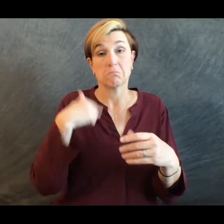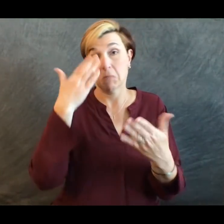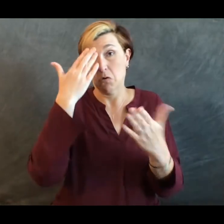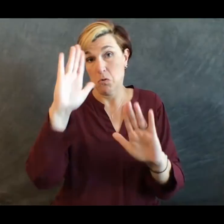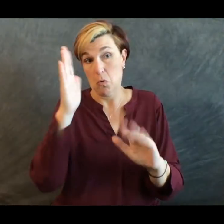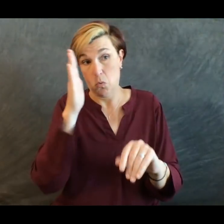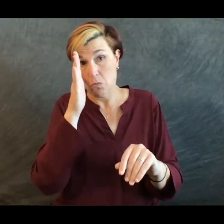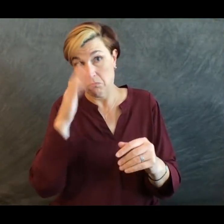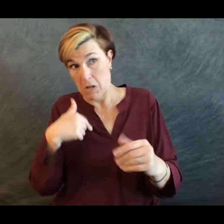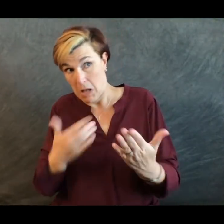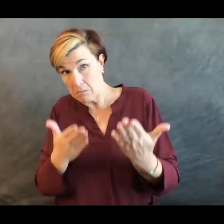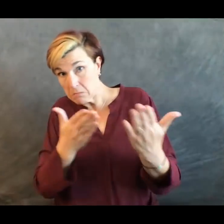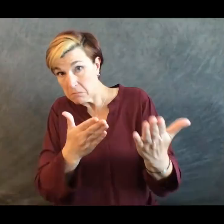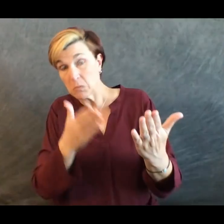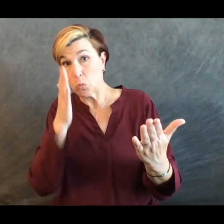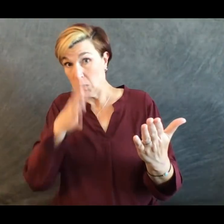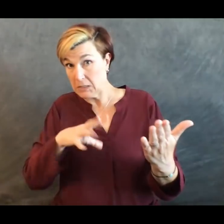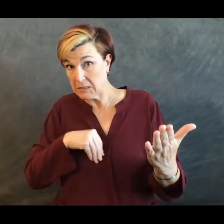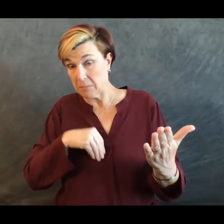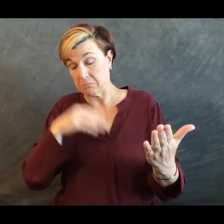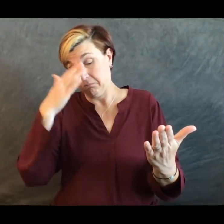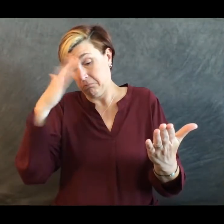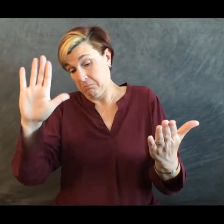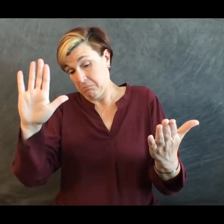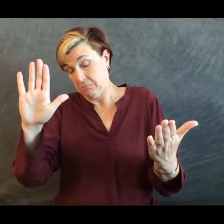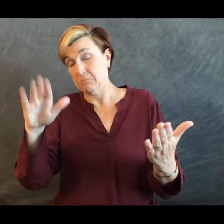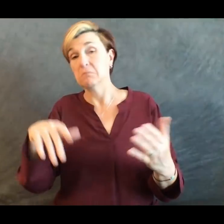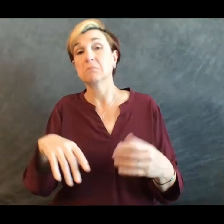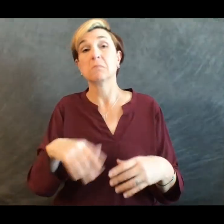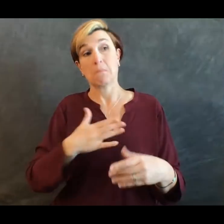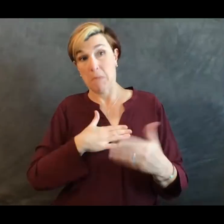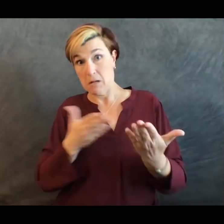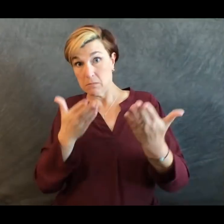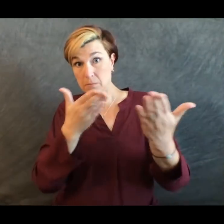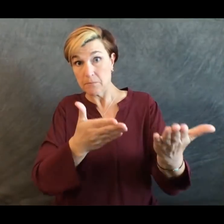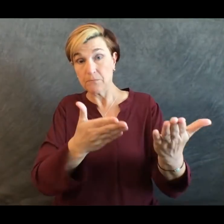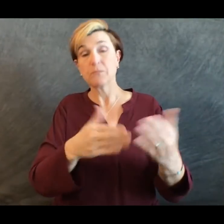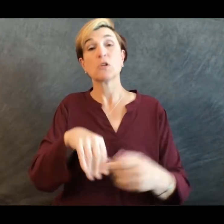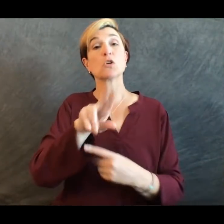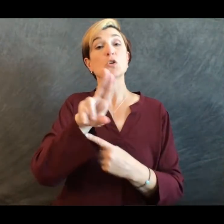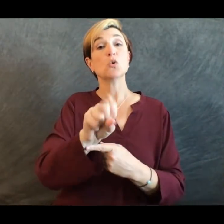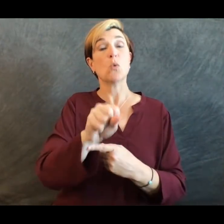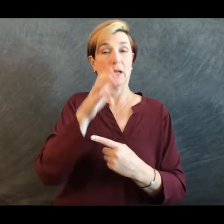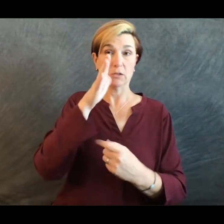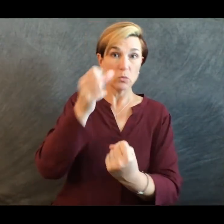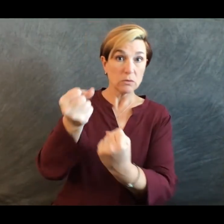the United States will help Mexico along and they'll reimburse us some time at a